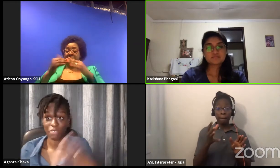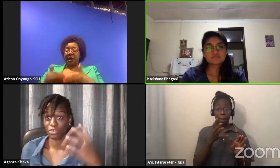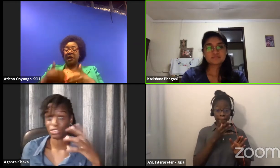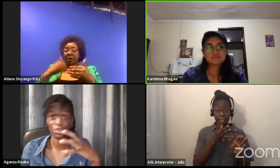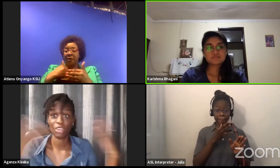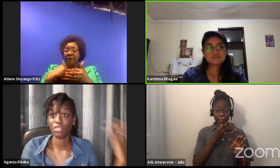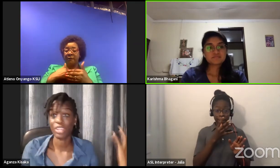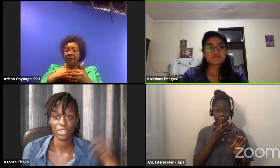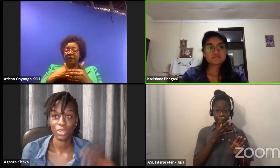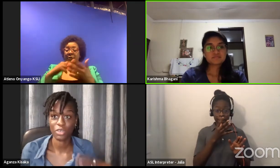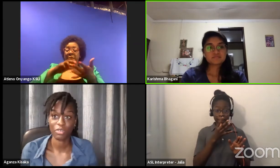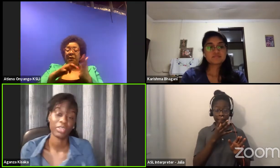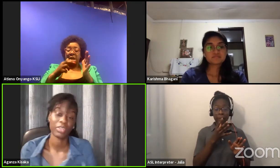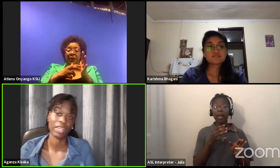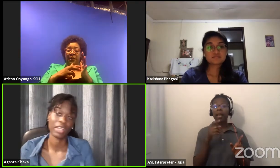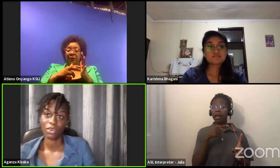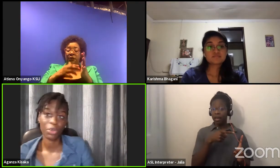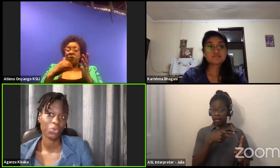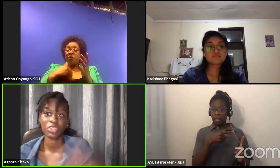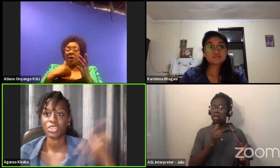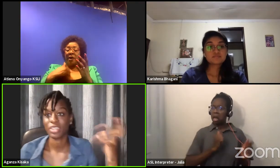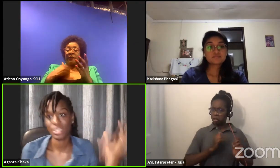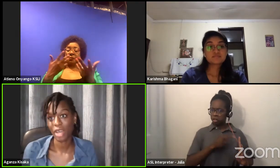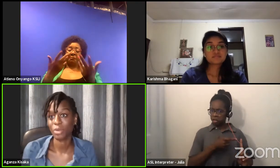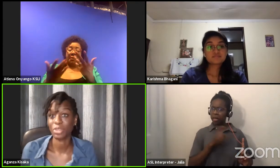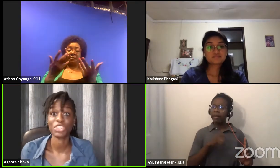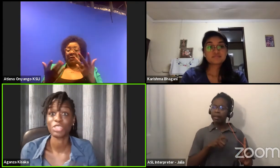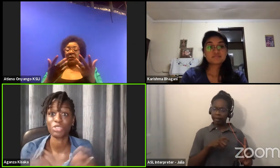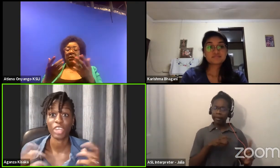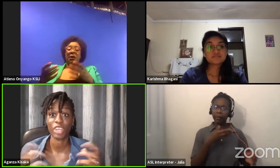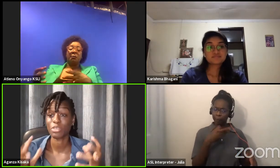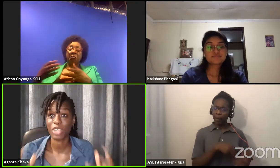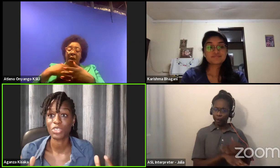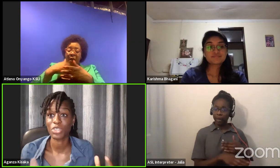who's going crazy a little bit with like the hot water and the towels, just trying to make sure